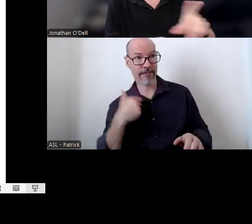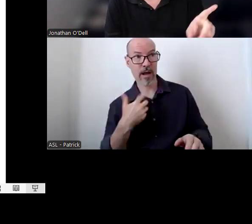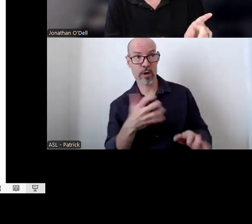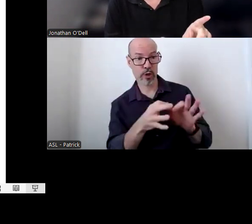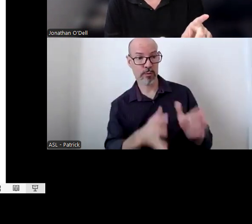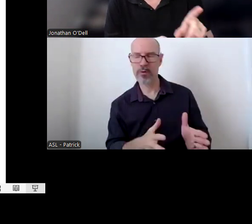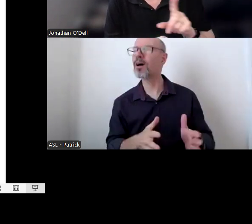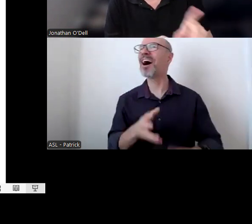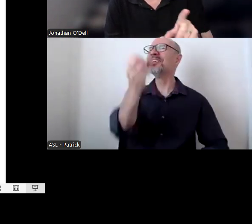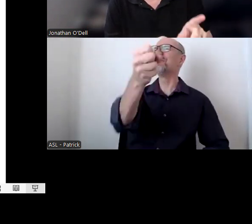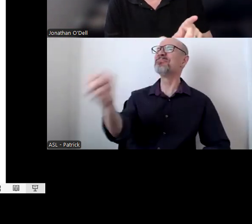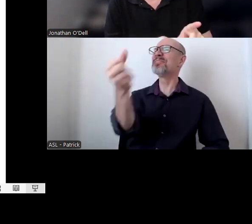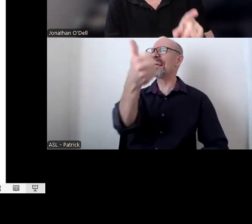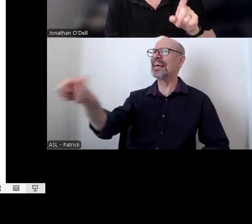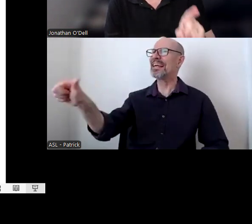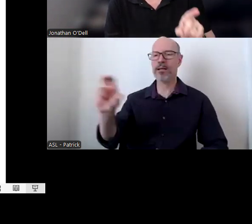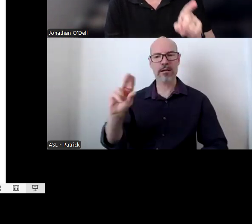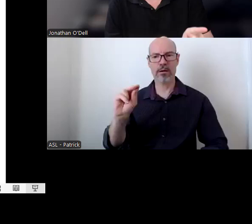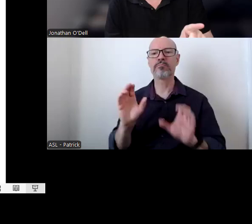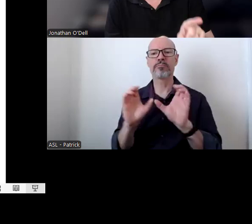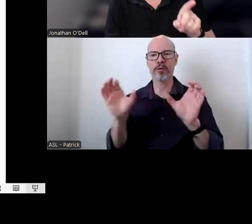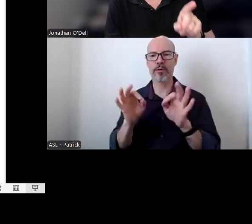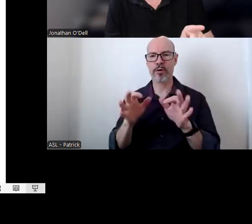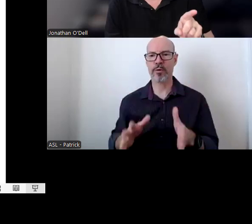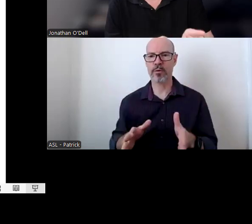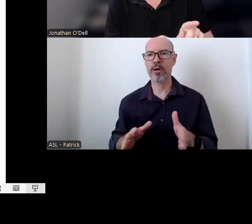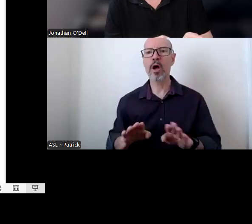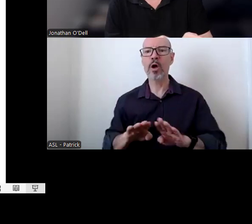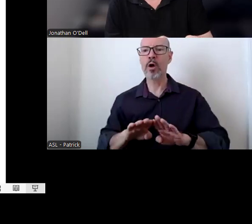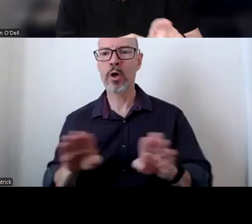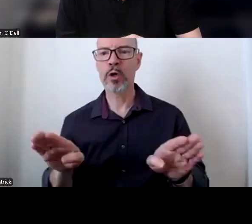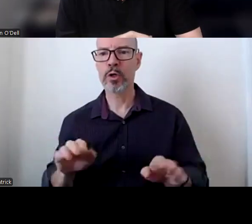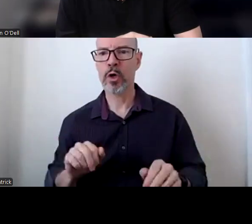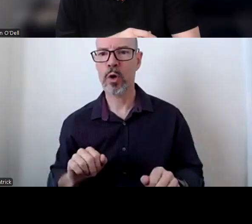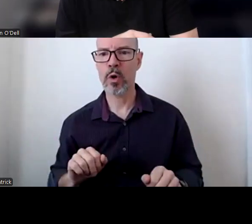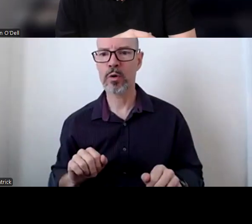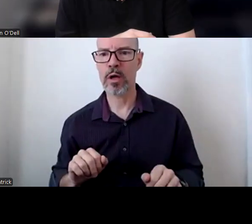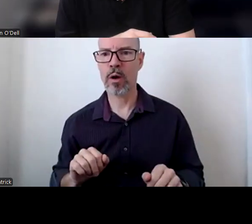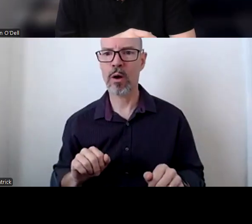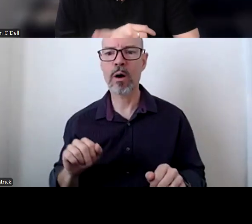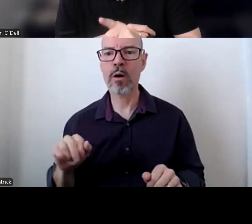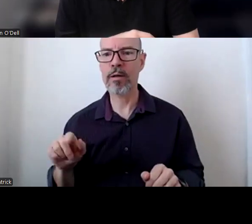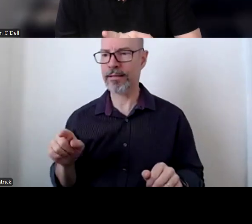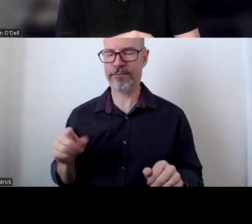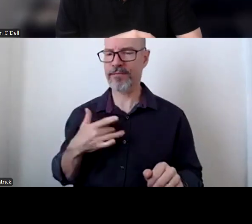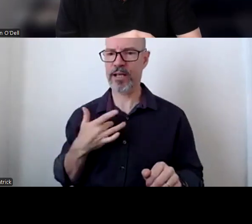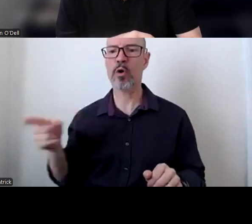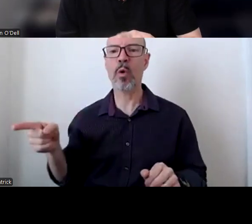they are deaf and provide Here is something I want to say Don't second-guess what somebody tells you are their